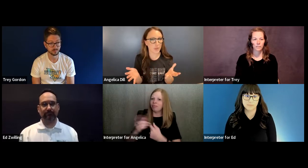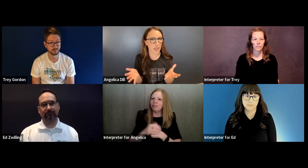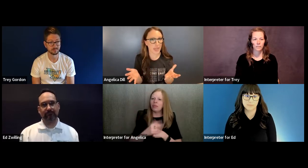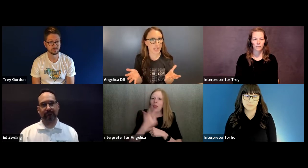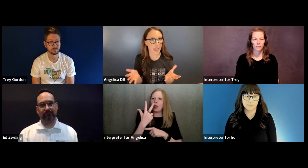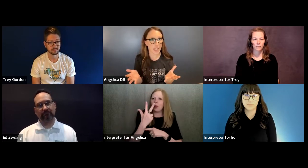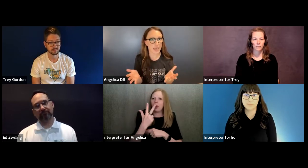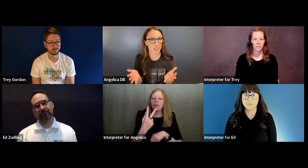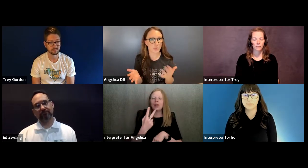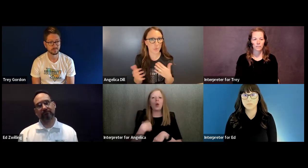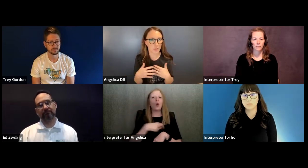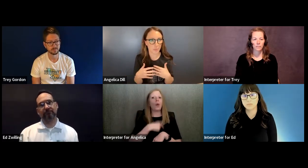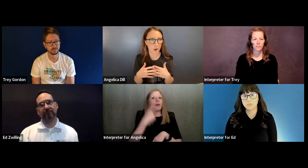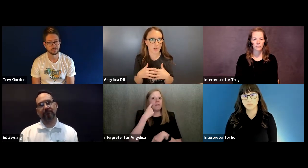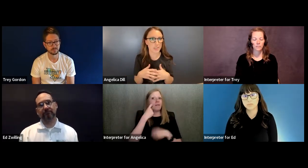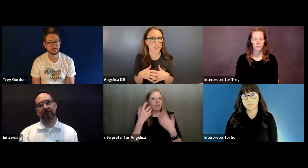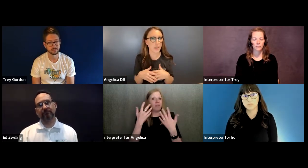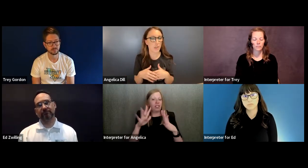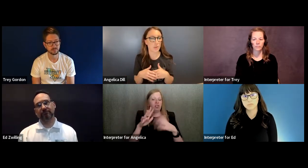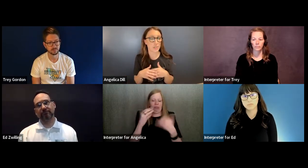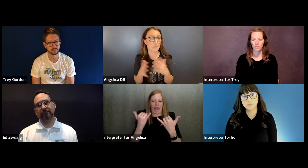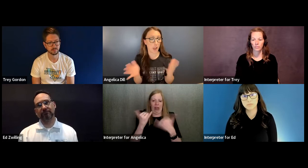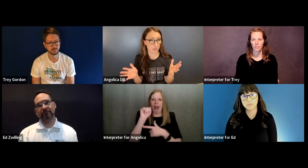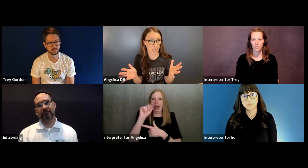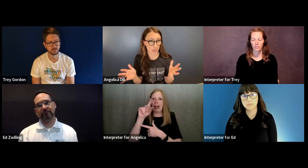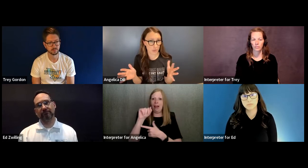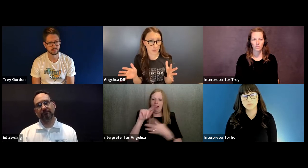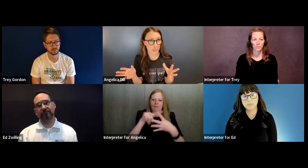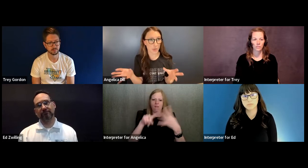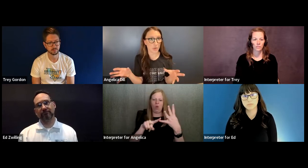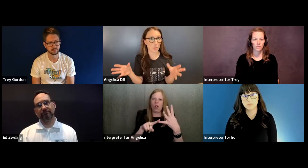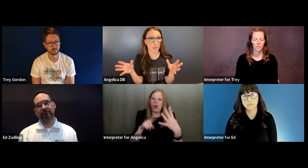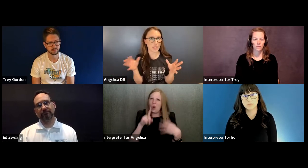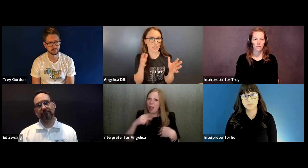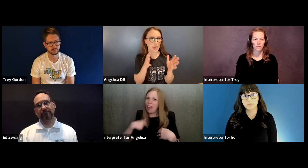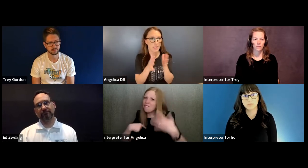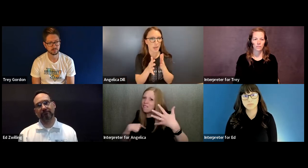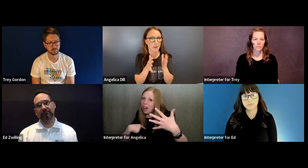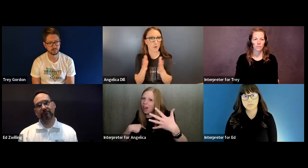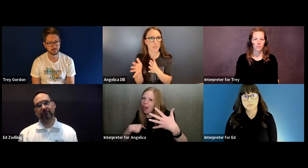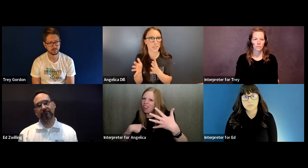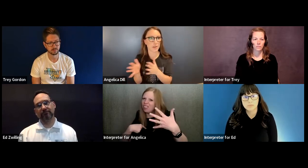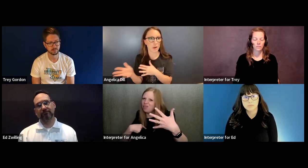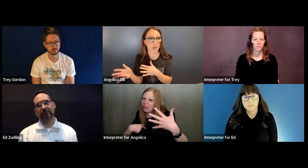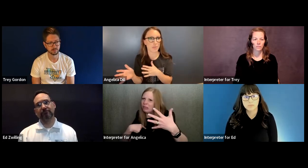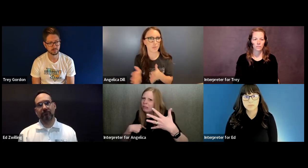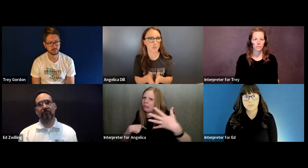the ada into four different parts there's five titles but we decided to kind of focus in on a few